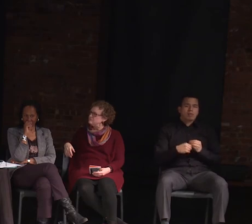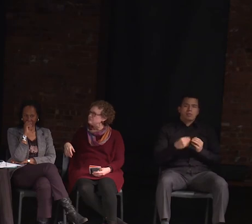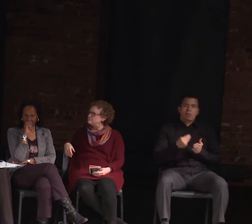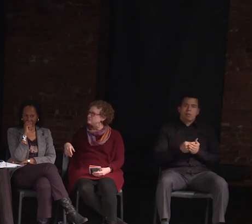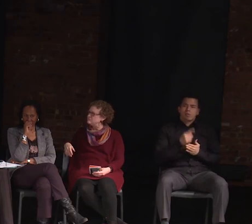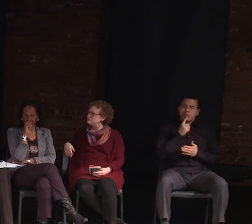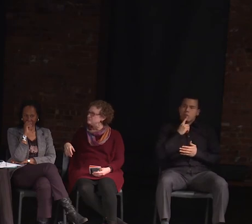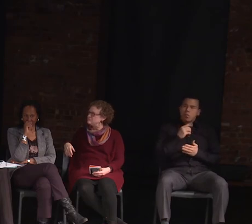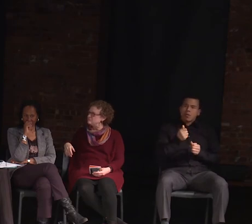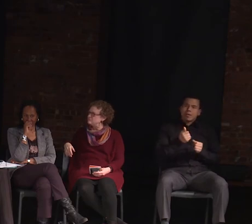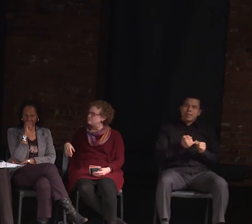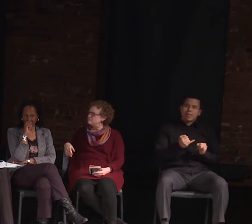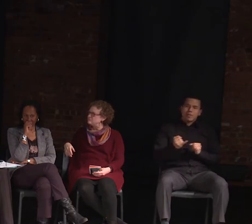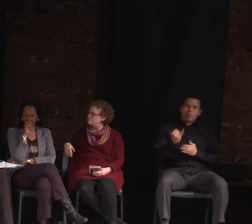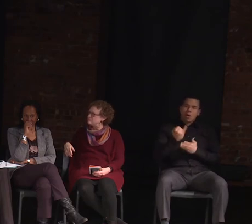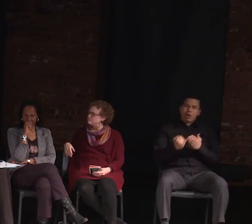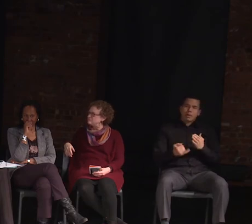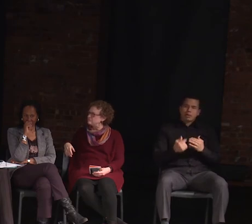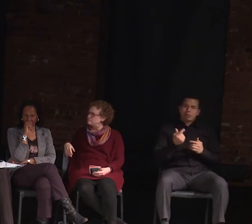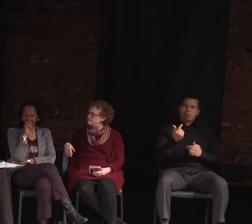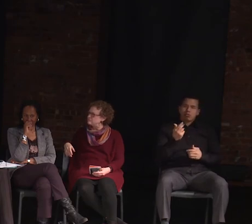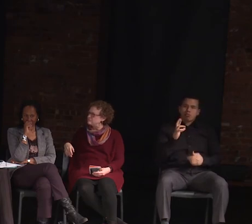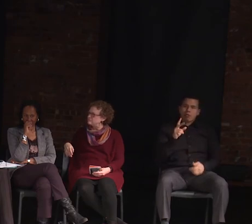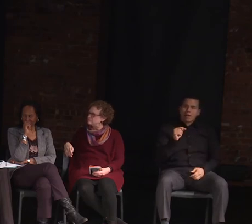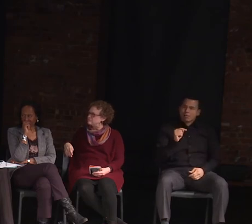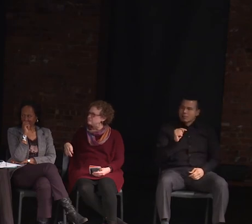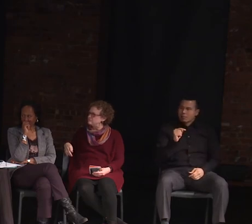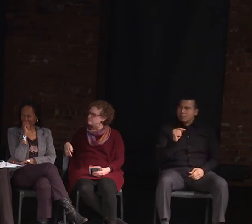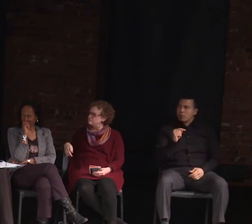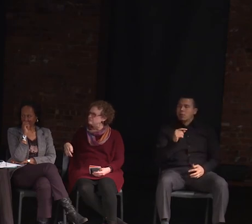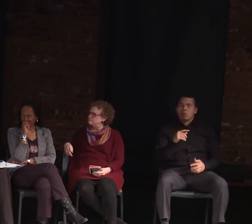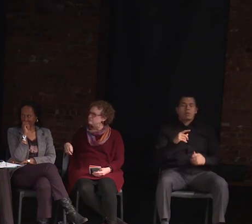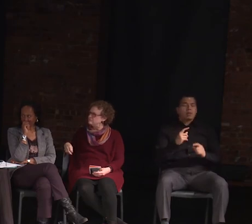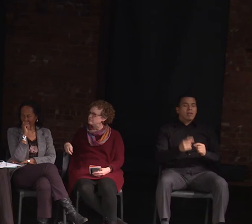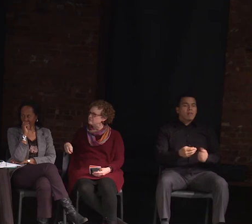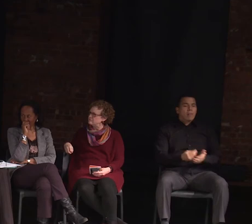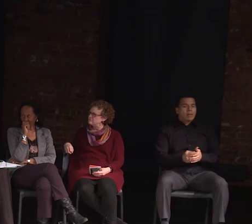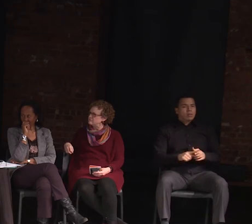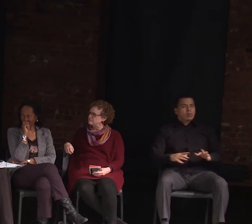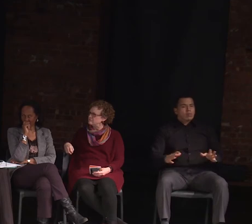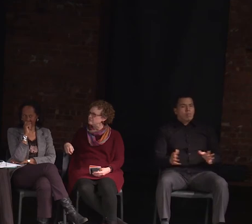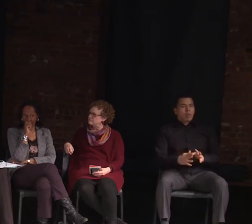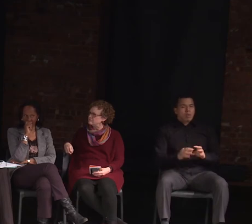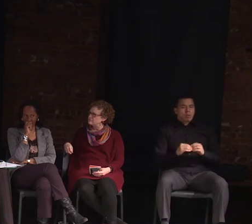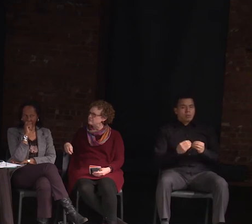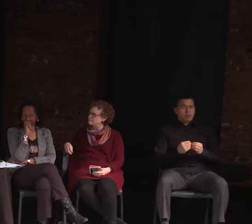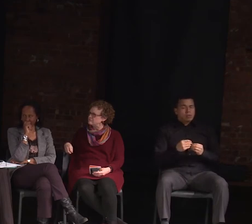We funneled money to the smaller organizations, which, by the way, as you go up the tree depending